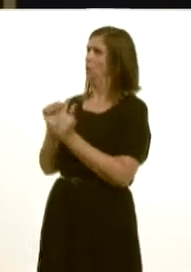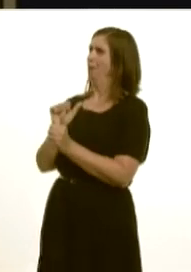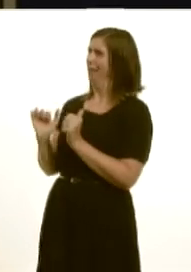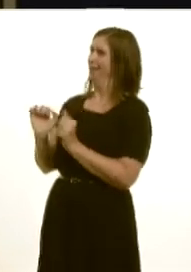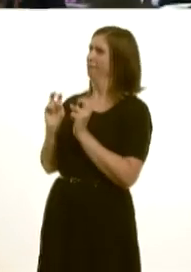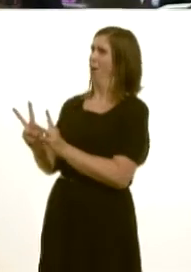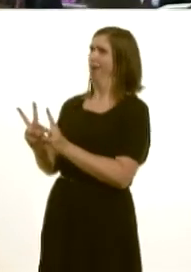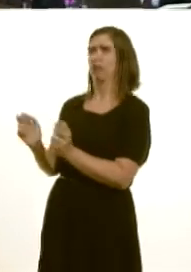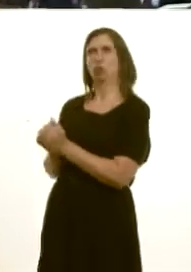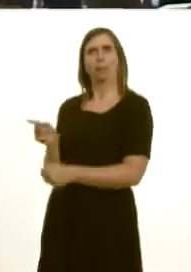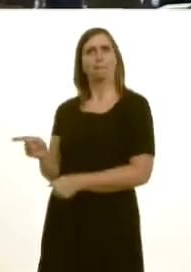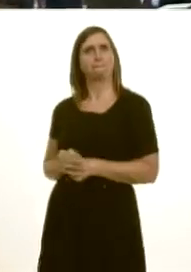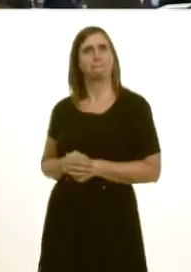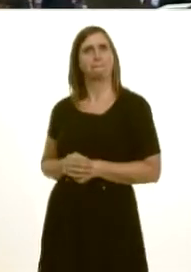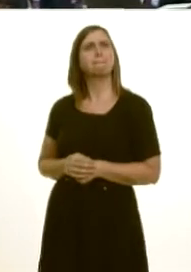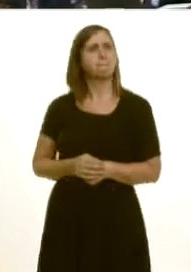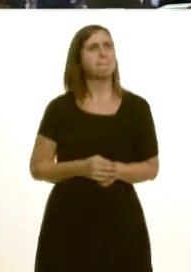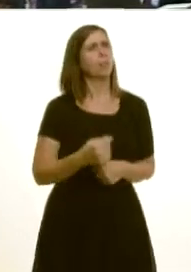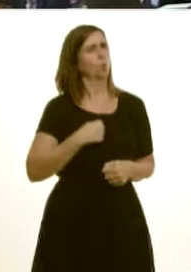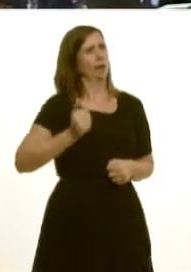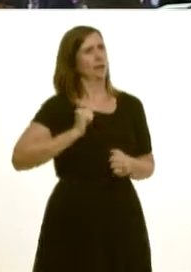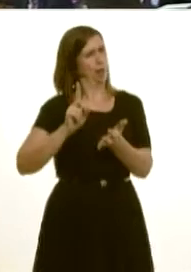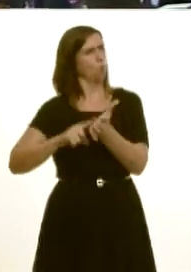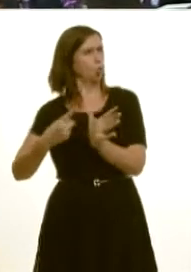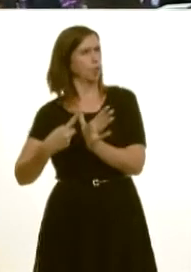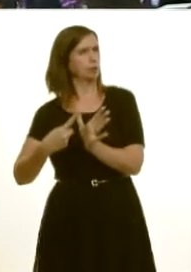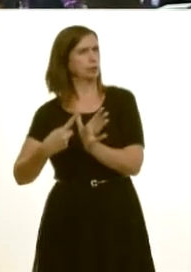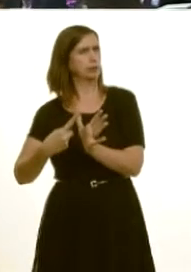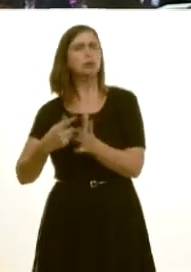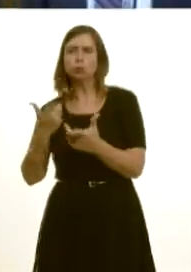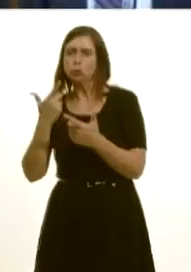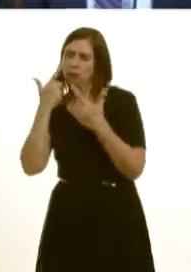Carwyn Jones: Yes. We would expect local authorities, of course, to look very carefully at any planned